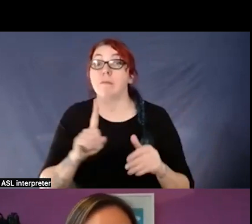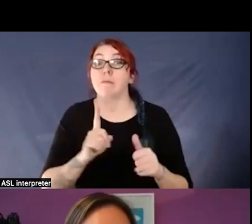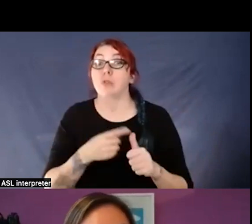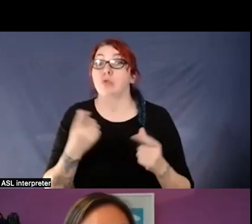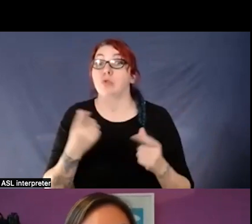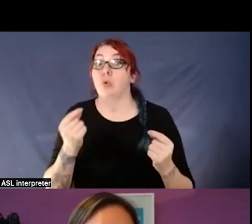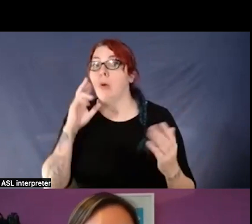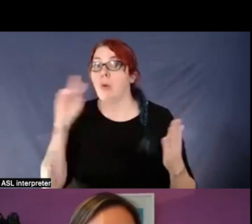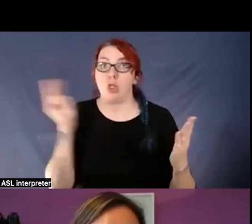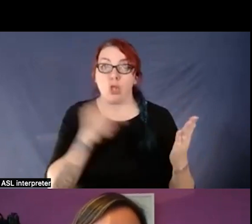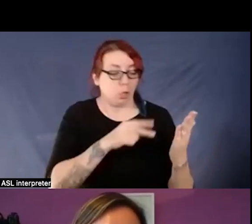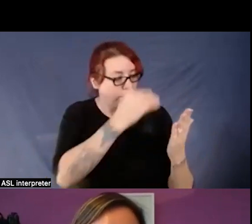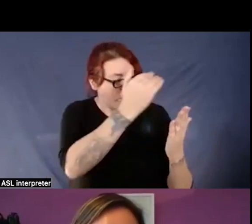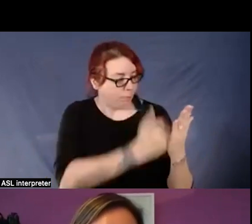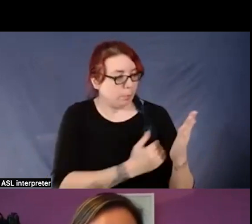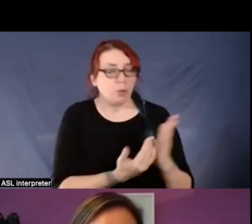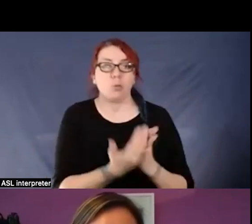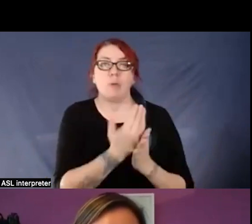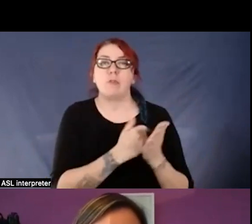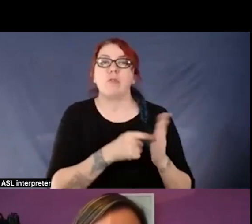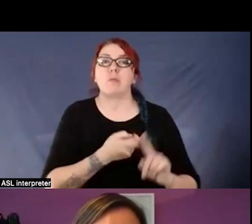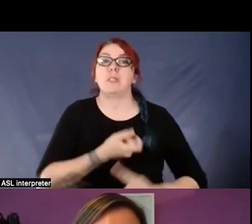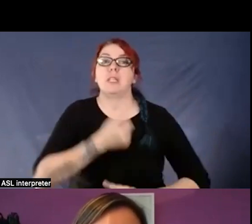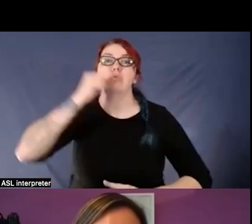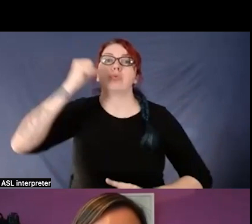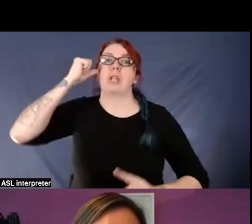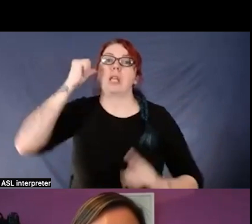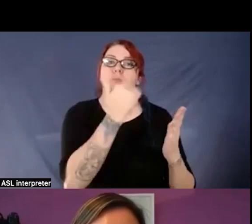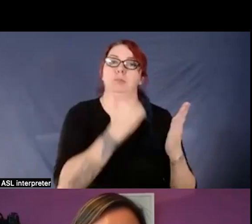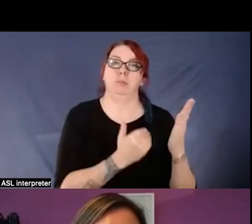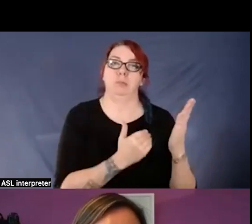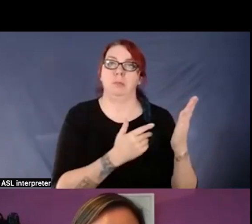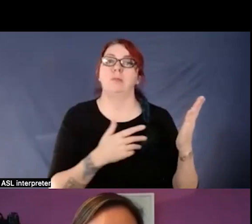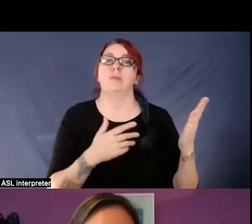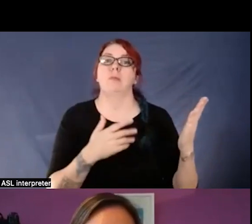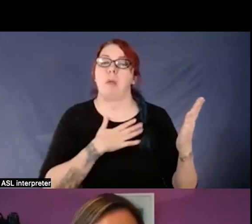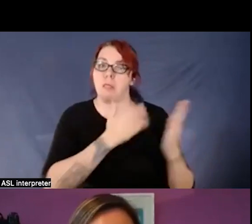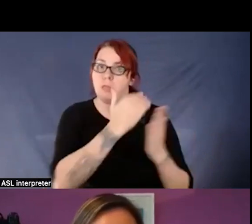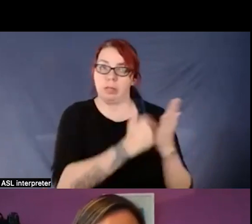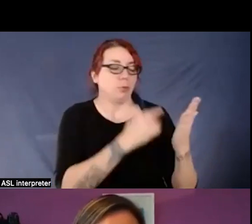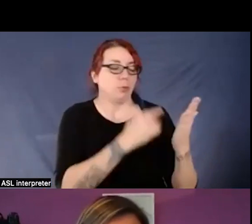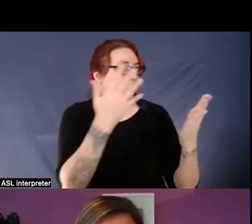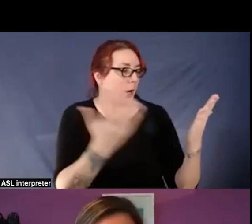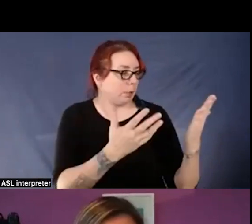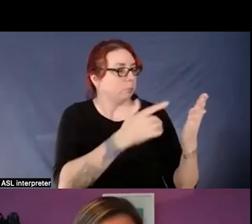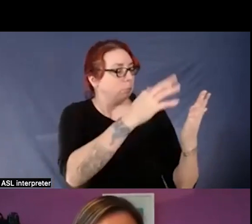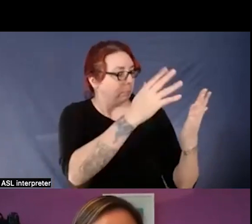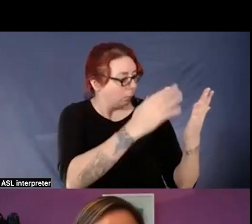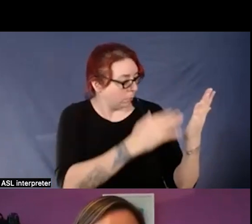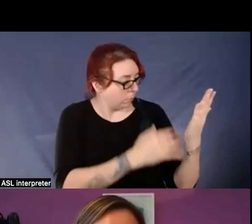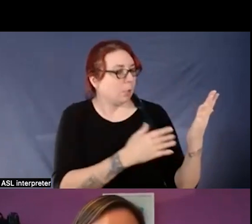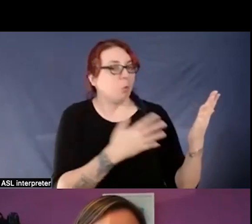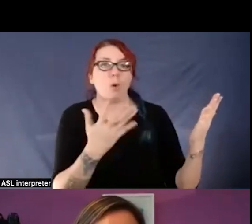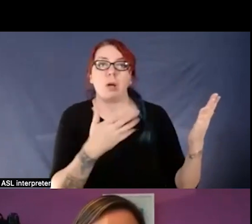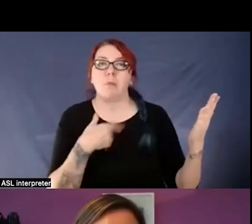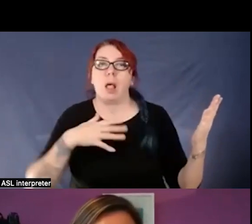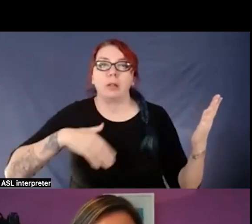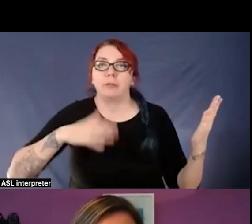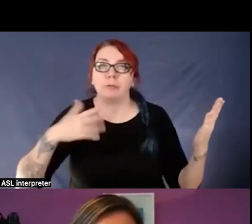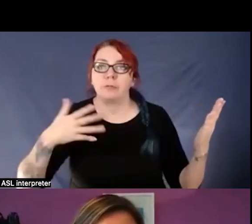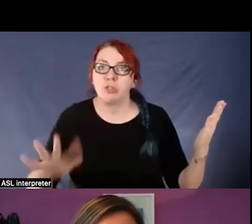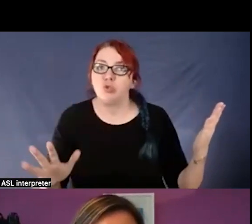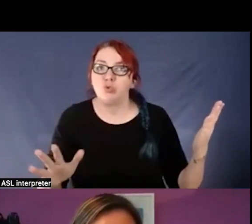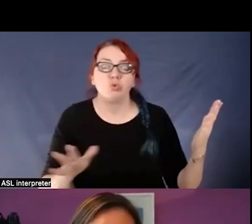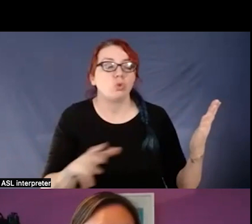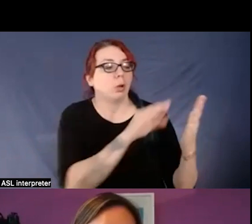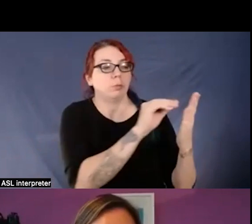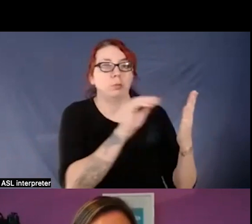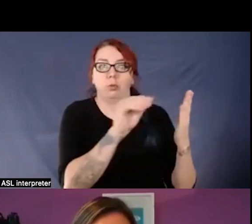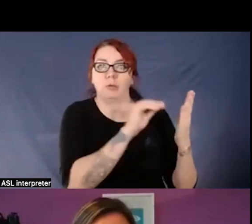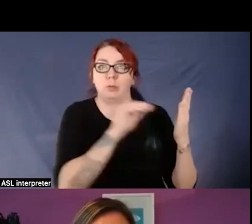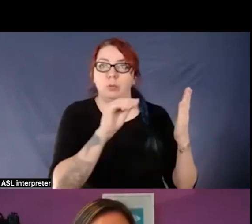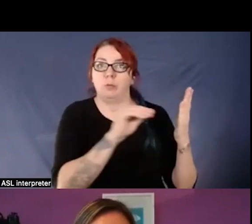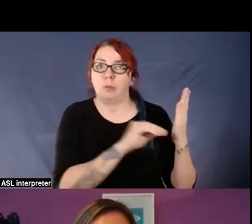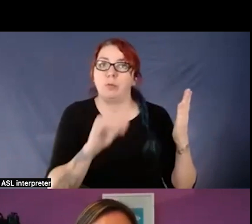I carry it over into my new day. I don't tick anything off until it's been completed.